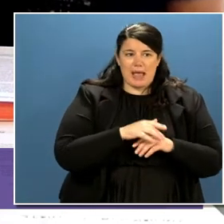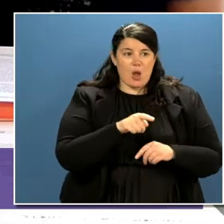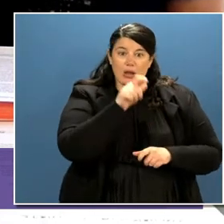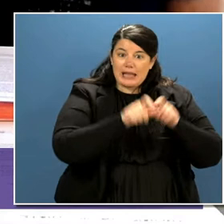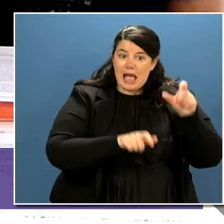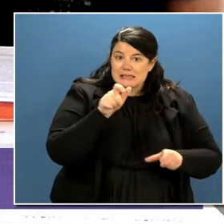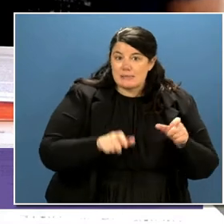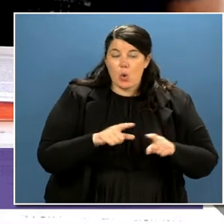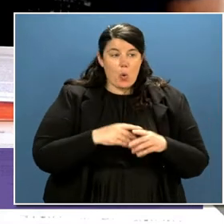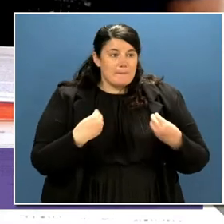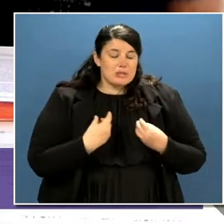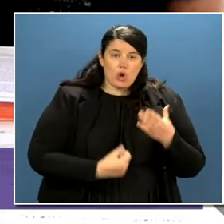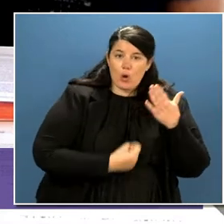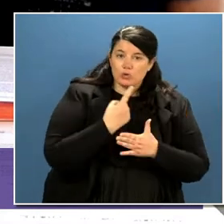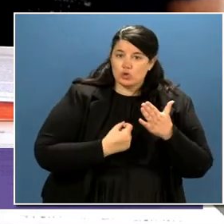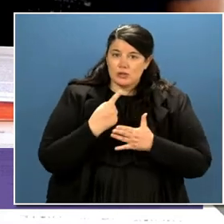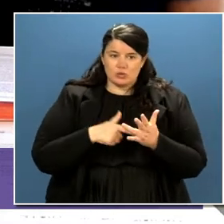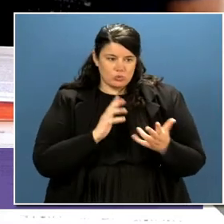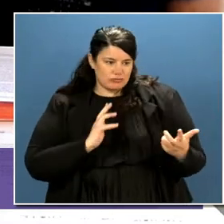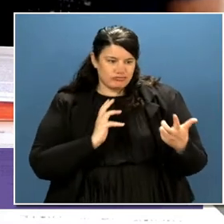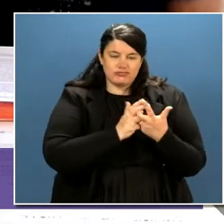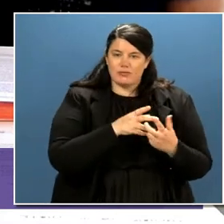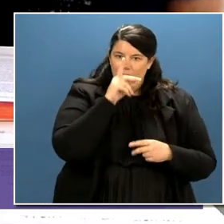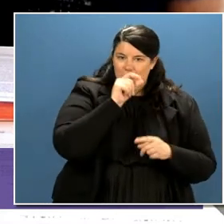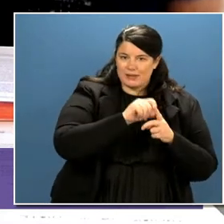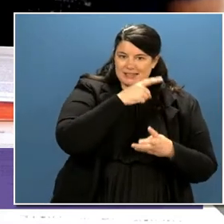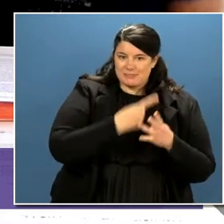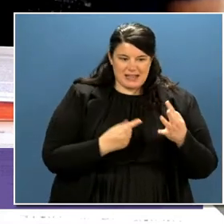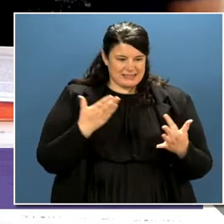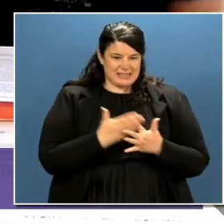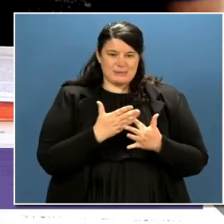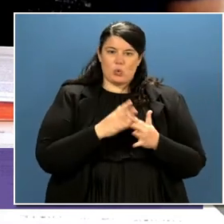great business opportunity it is to have an accessible organisation, or an